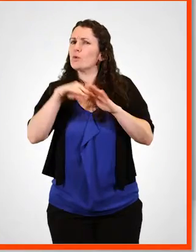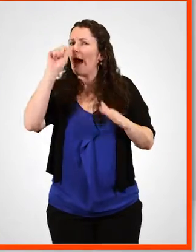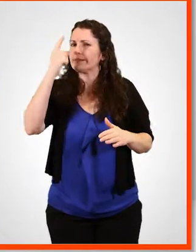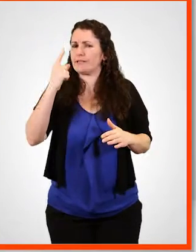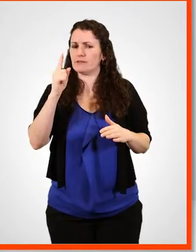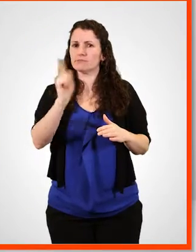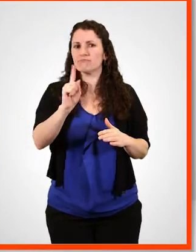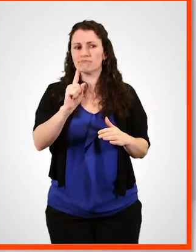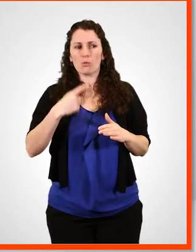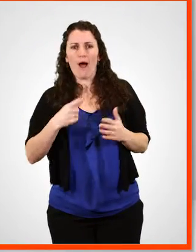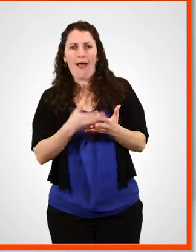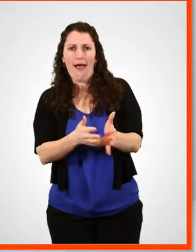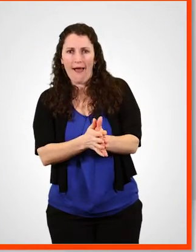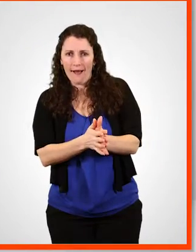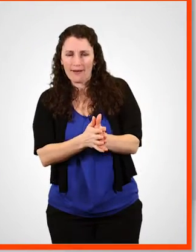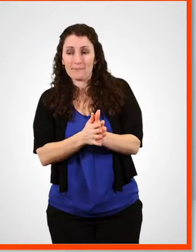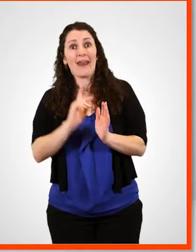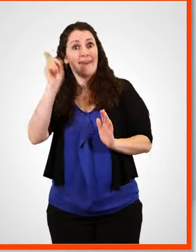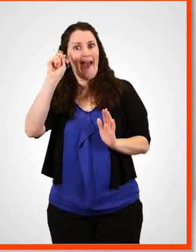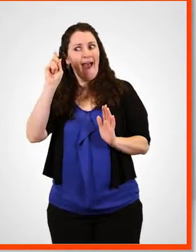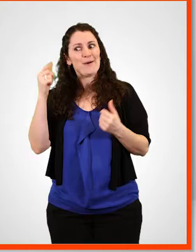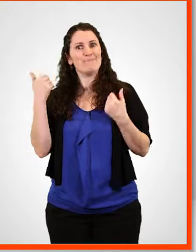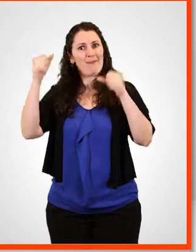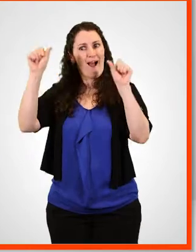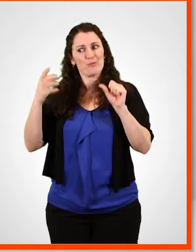is figuring out exactly how it is that spoken language